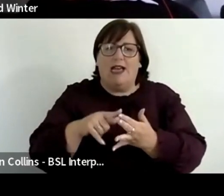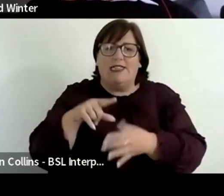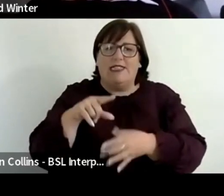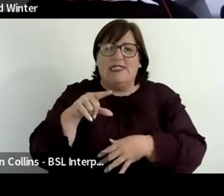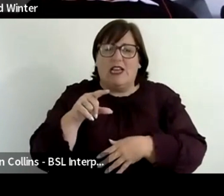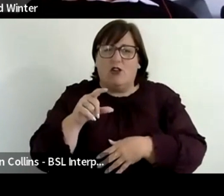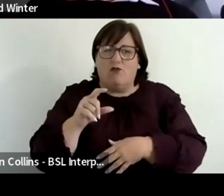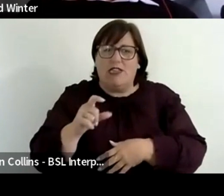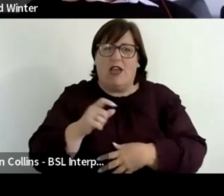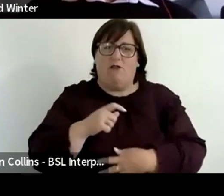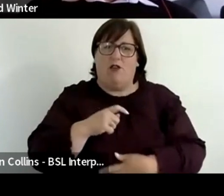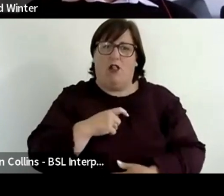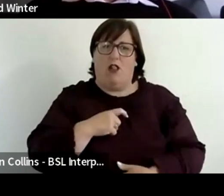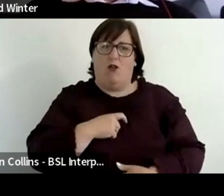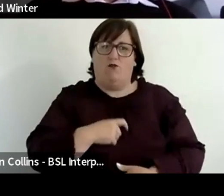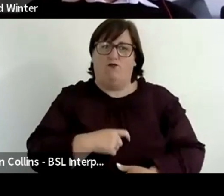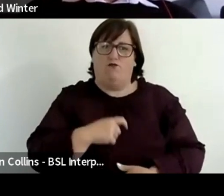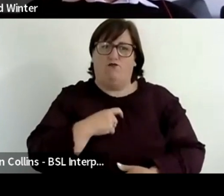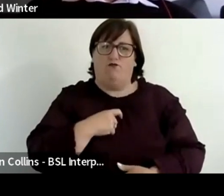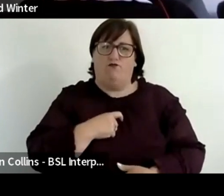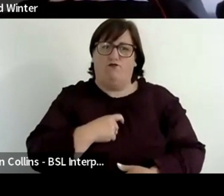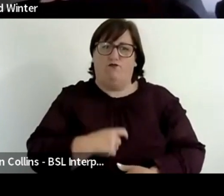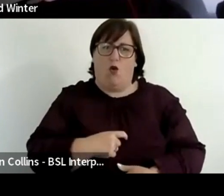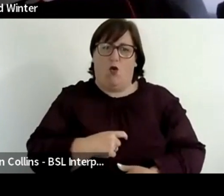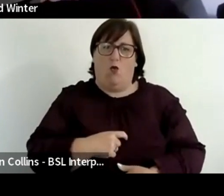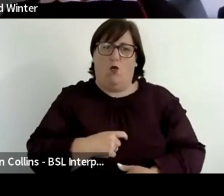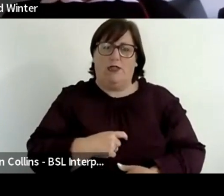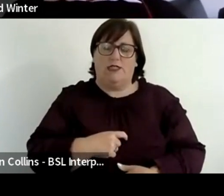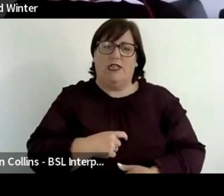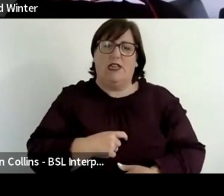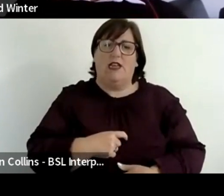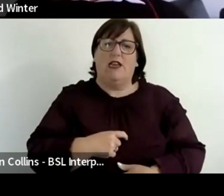your CV up, I would like to put some flavour on that, yes we do,